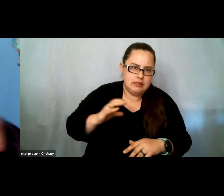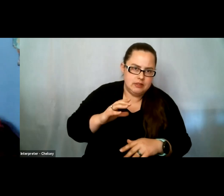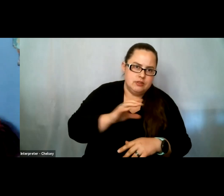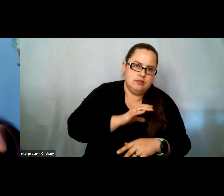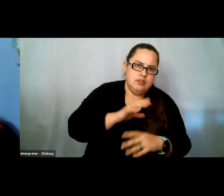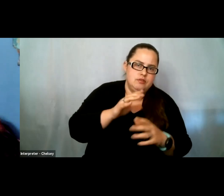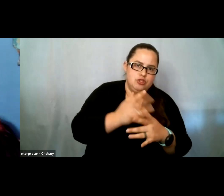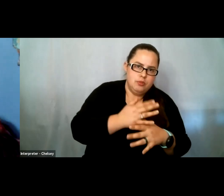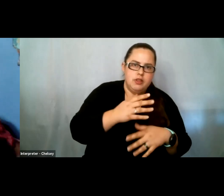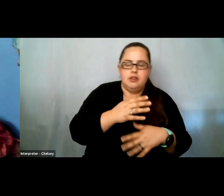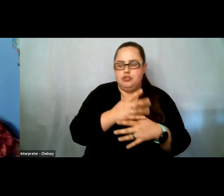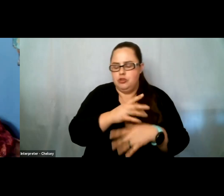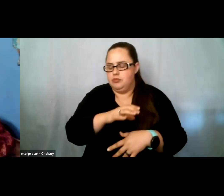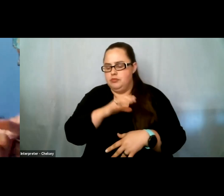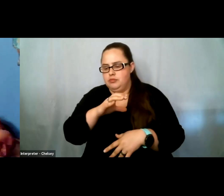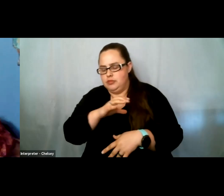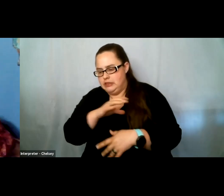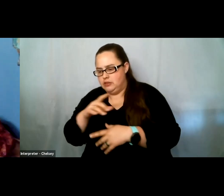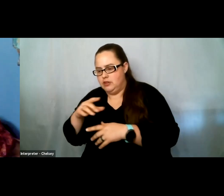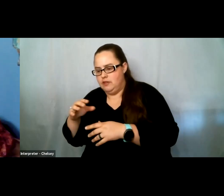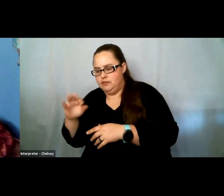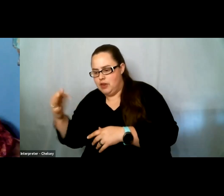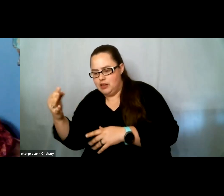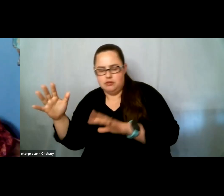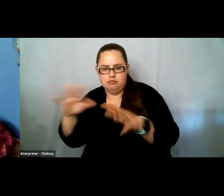not quite there yet. But you can drive right across that border. You don't have to,